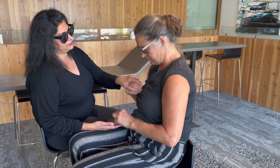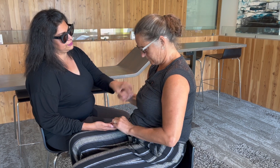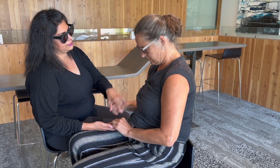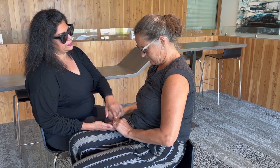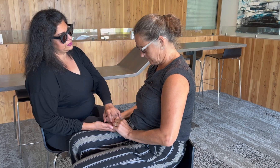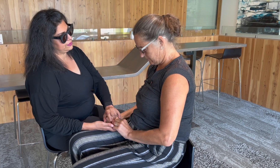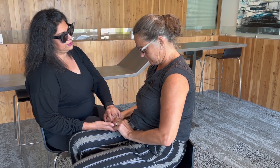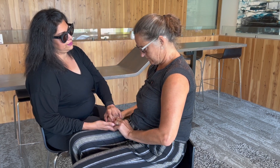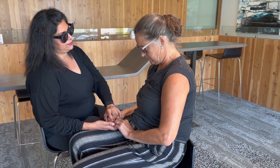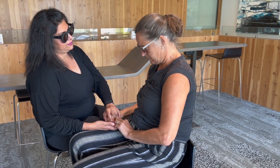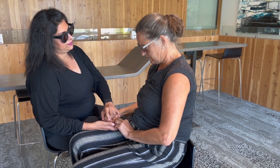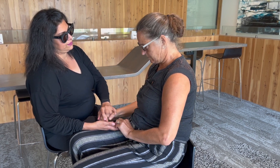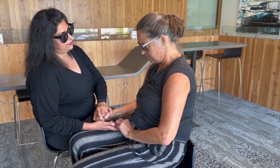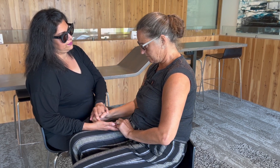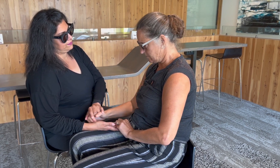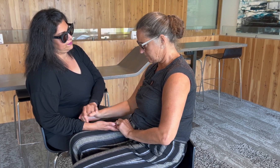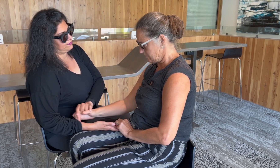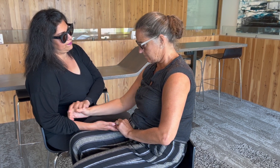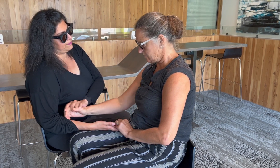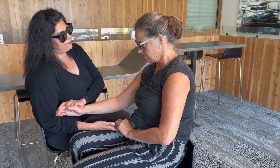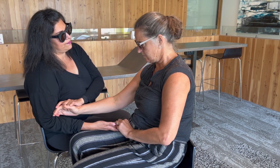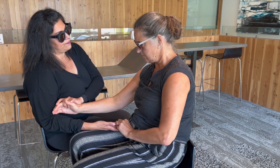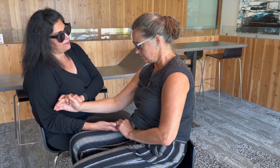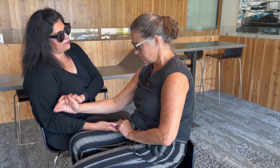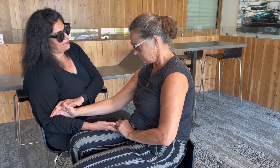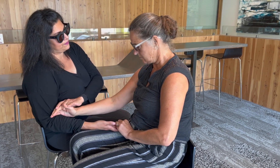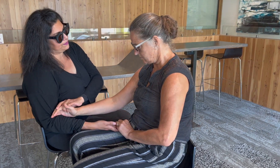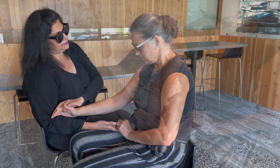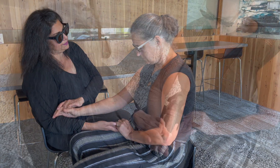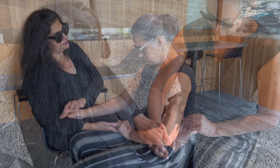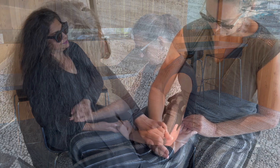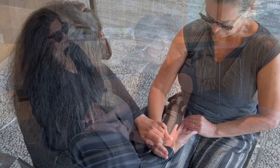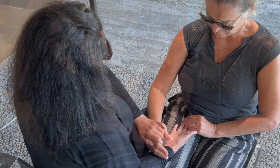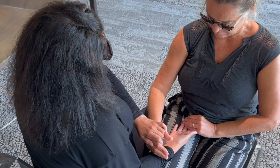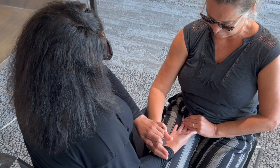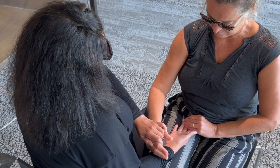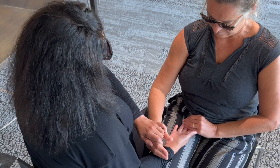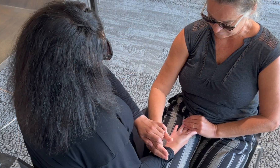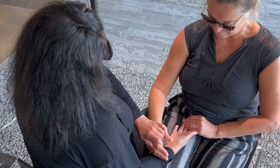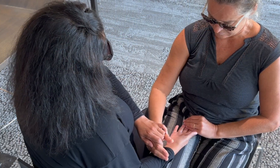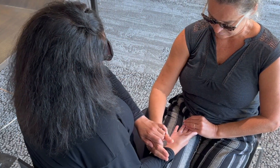And finally, some have a larger device that consists of 40 cells.